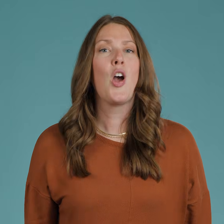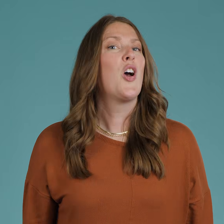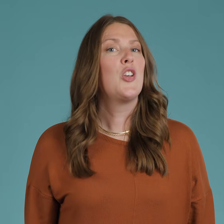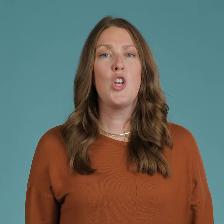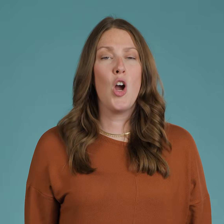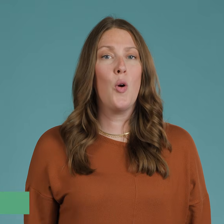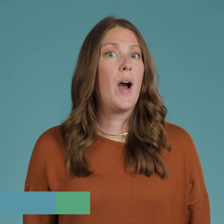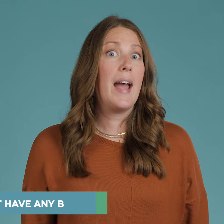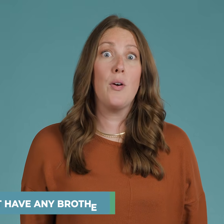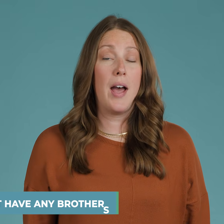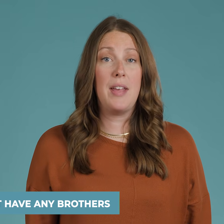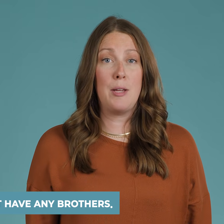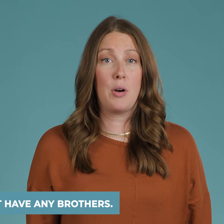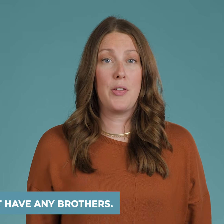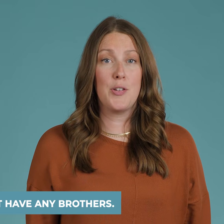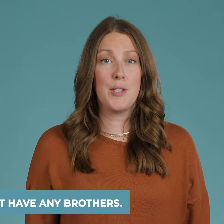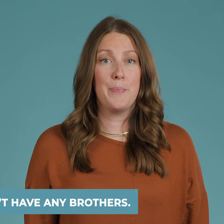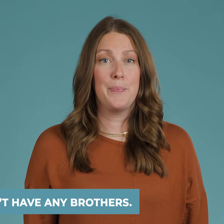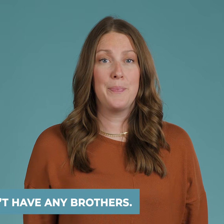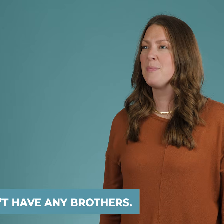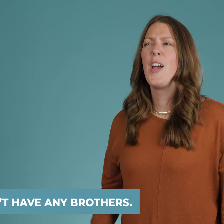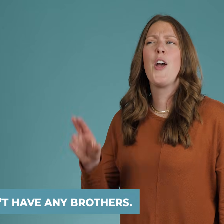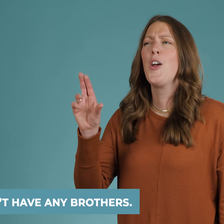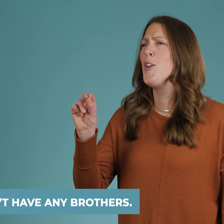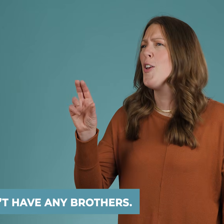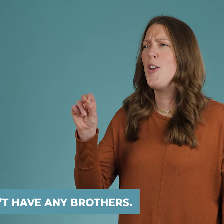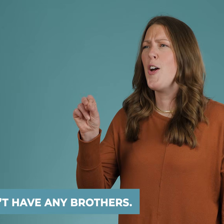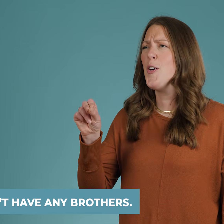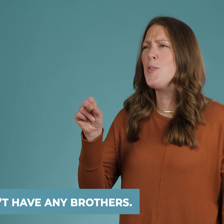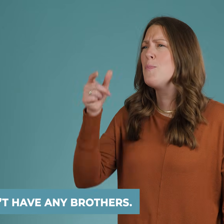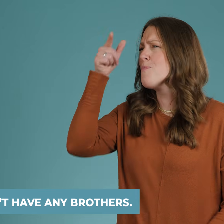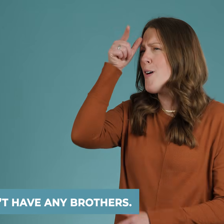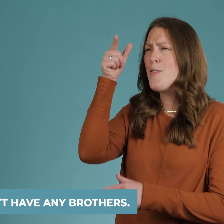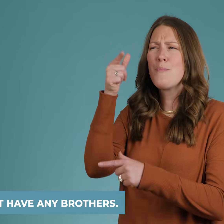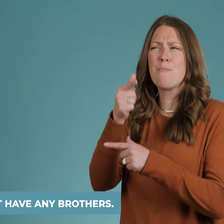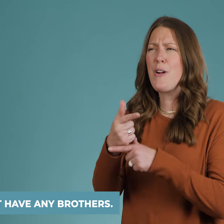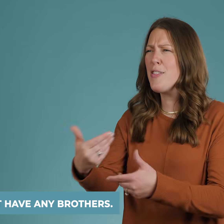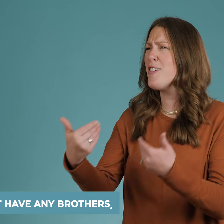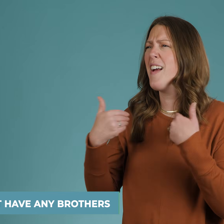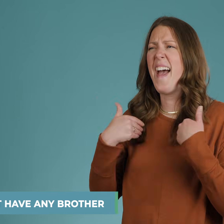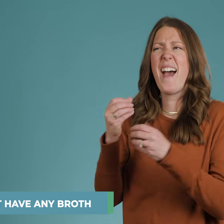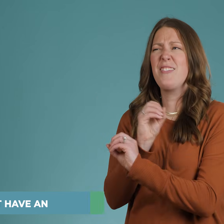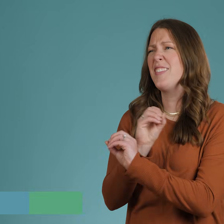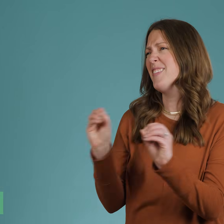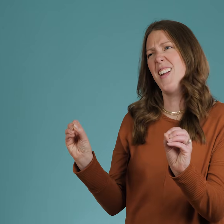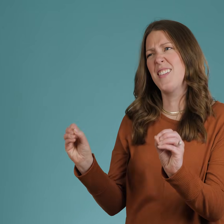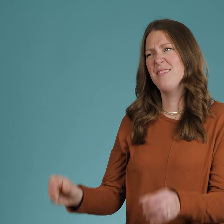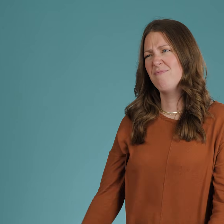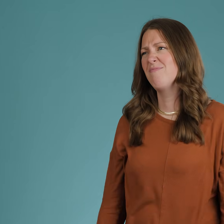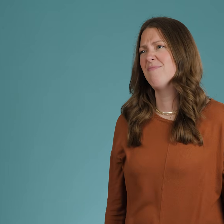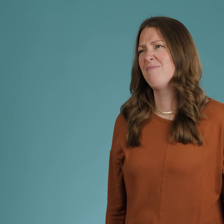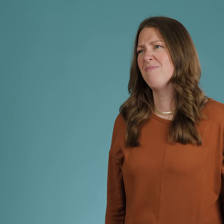No, I don't have any brothers. NO BROTHER HAVE NONE